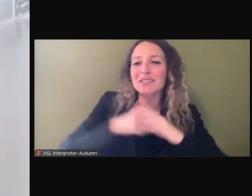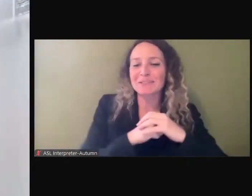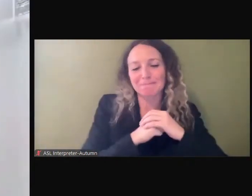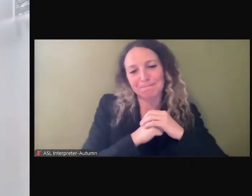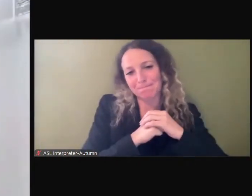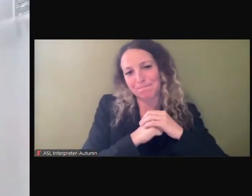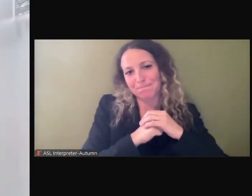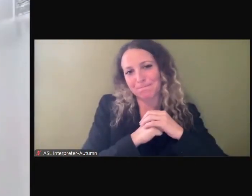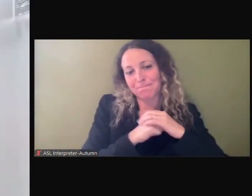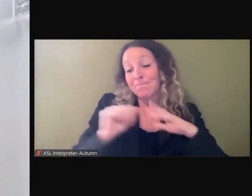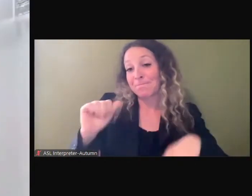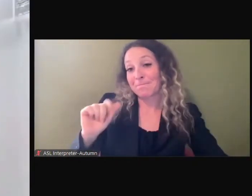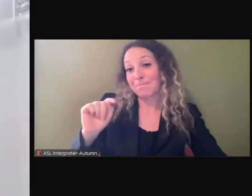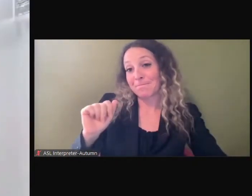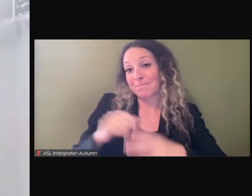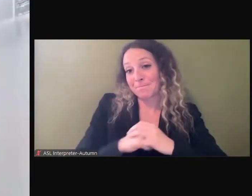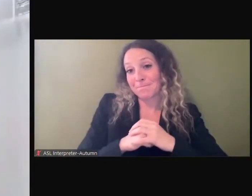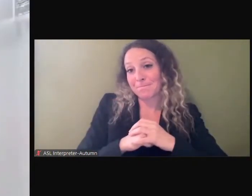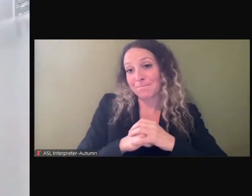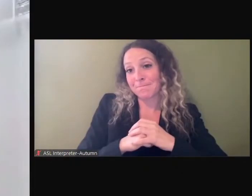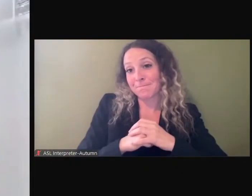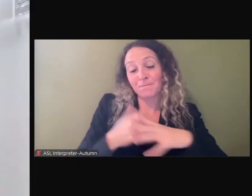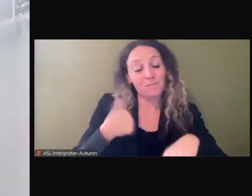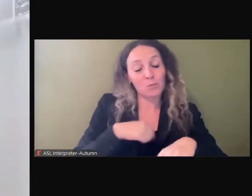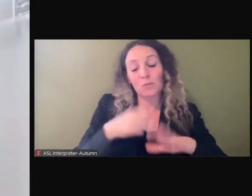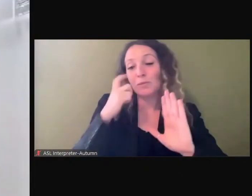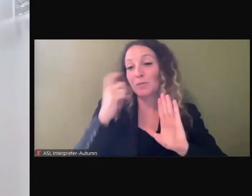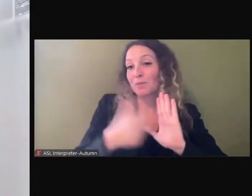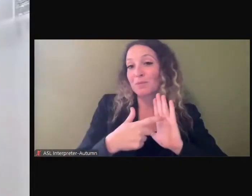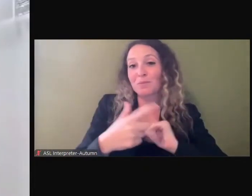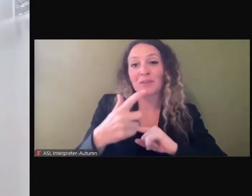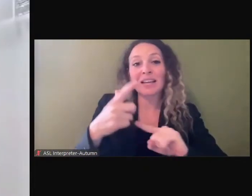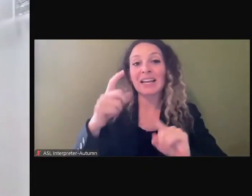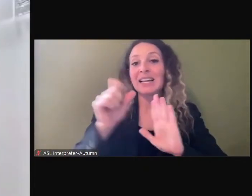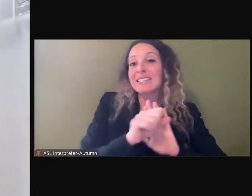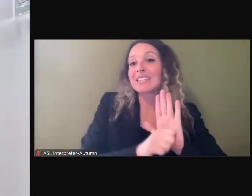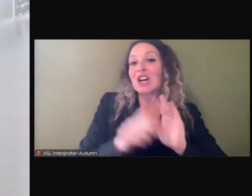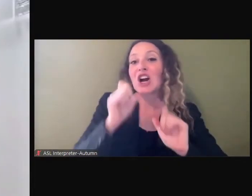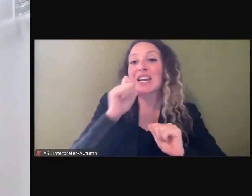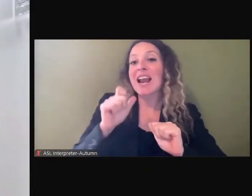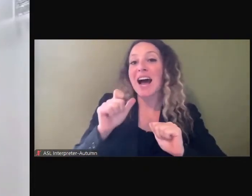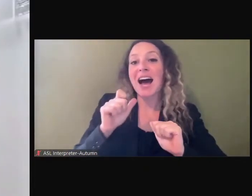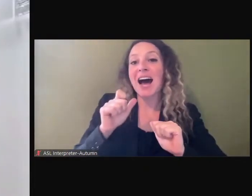At the ATA, we recognize that states are not just laboratories of democracy,